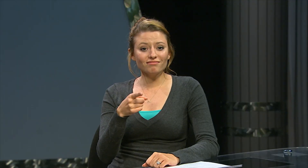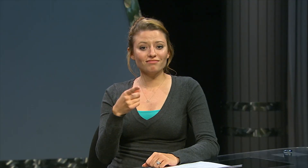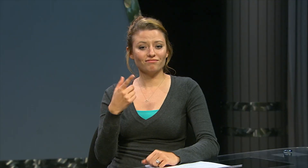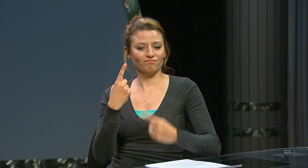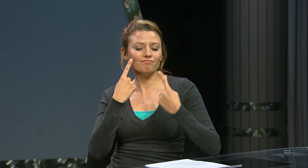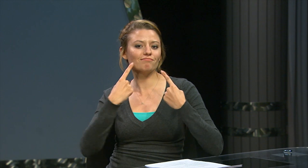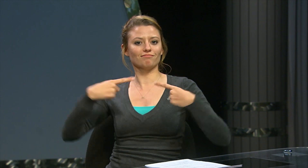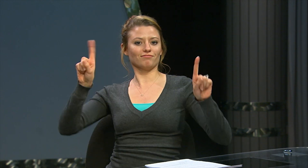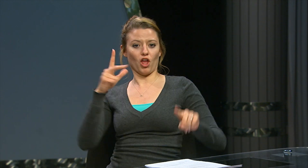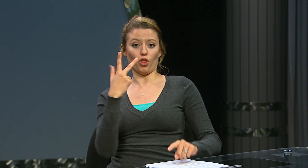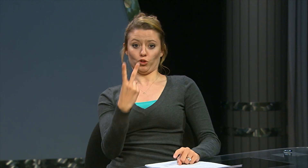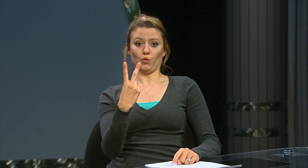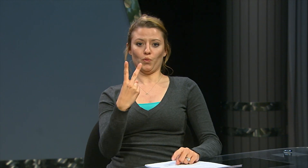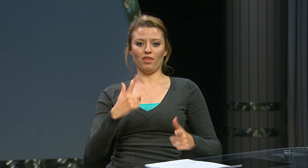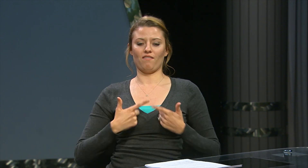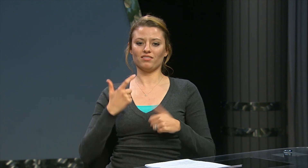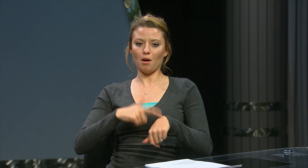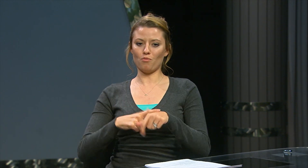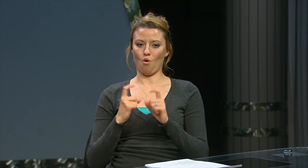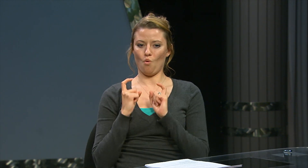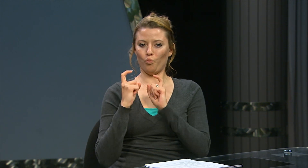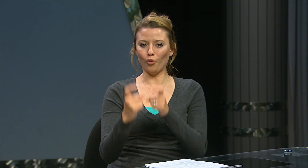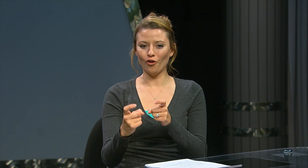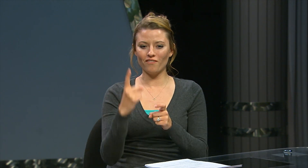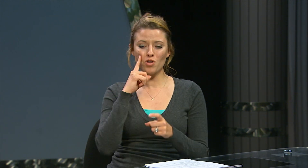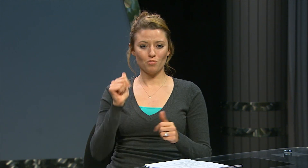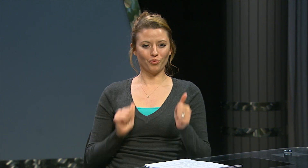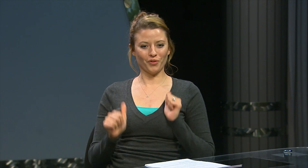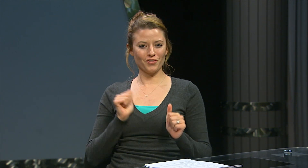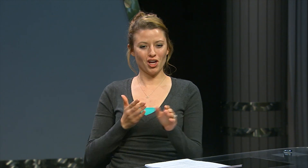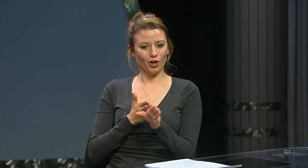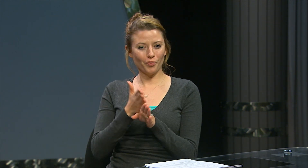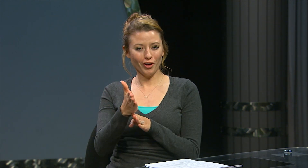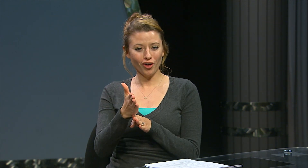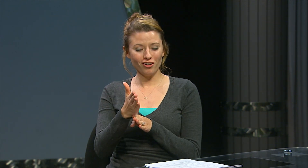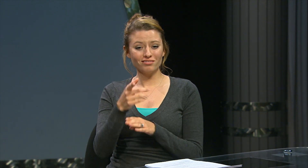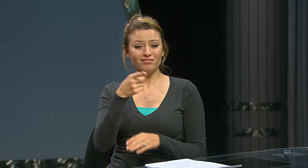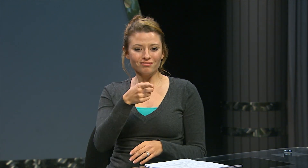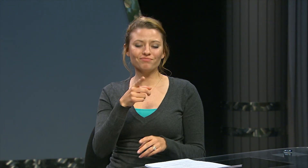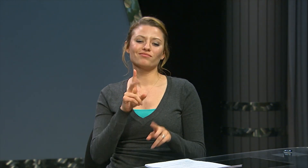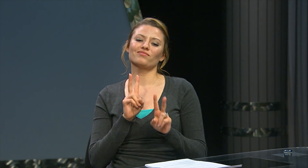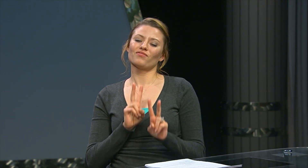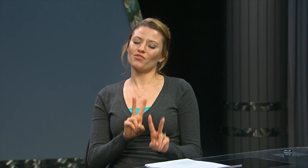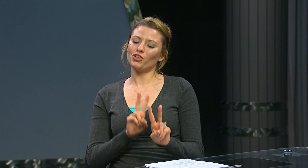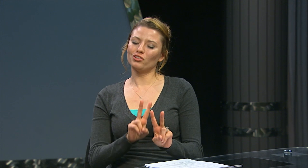SHE WAS AWARDED TWO LIFETIME ACHIEVEMENTS FOR HER PERFORMING CAREER. HER FUNERAL ARRANGEMENTS